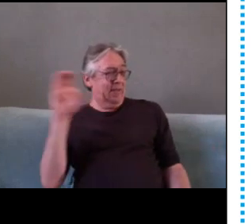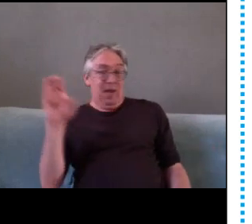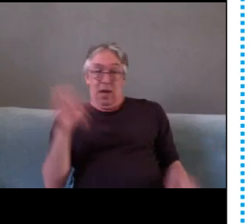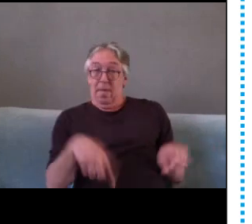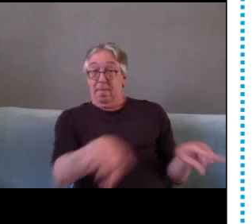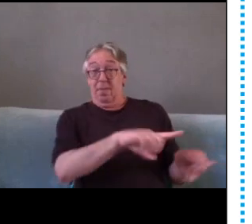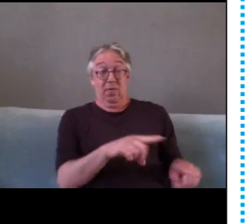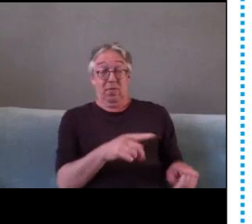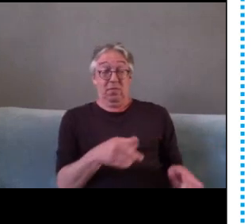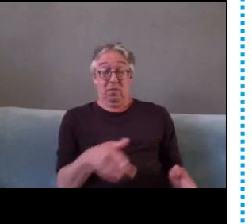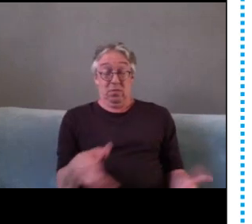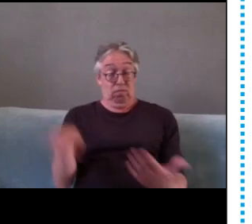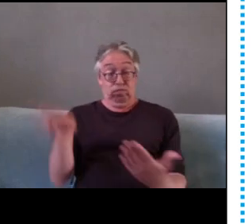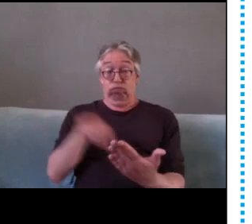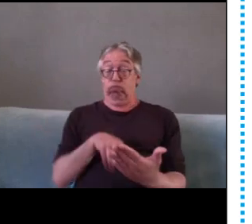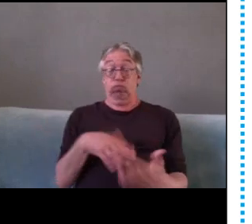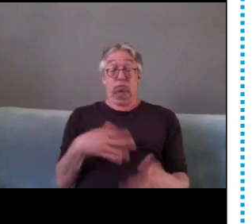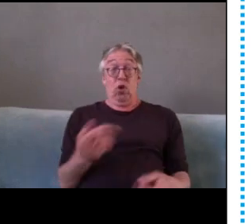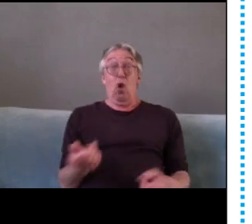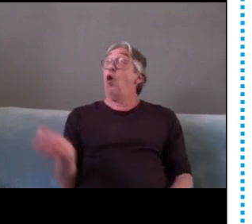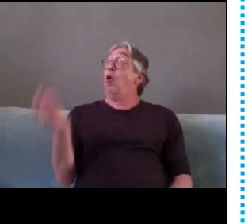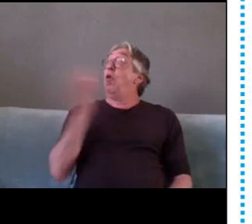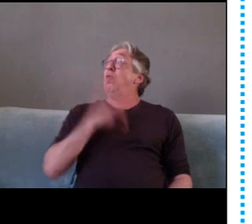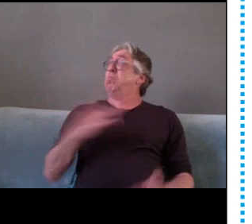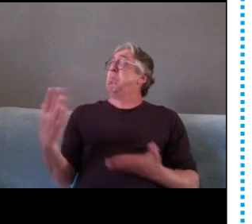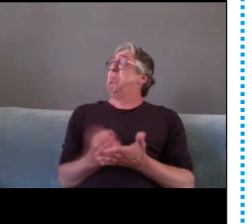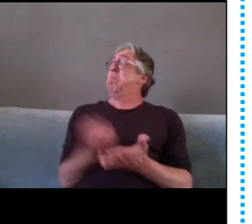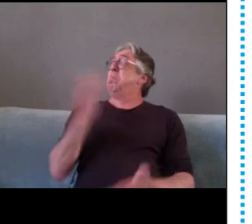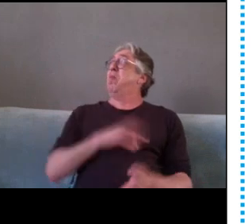the benefit of the Code because it's quite technical